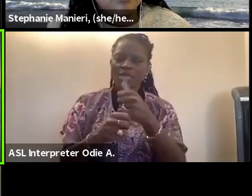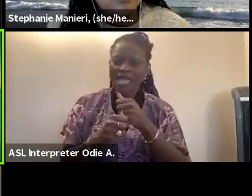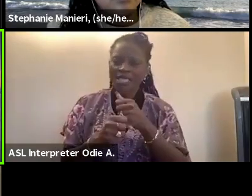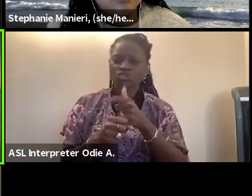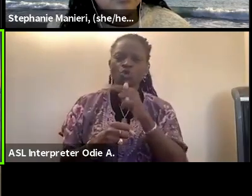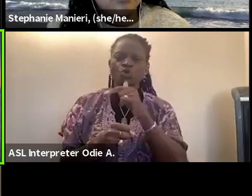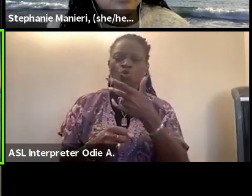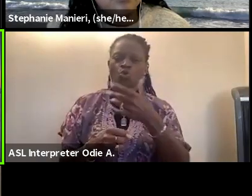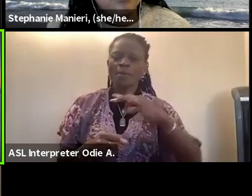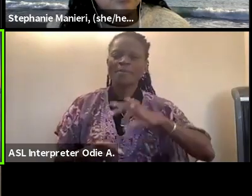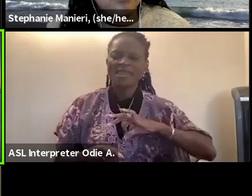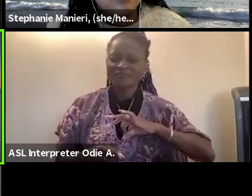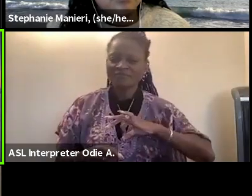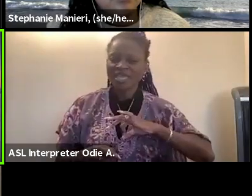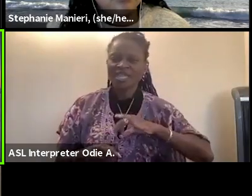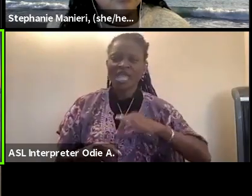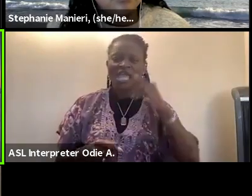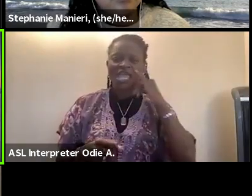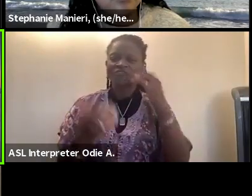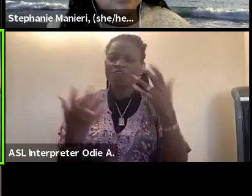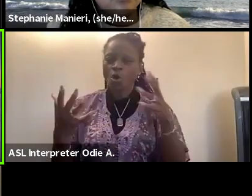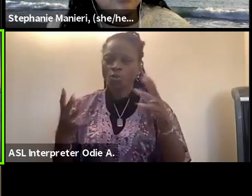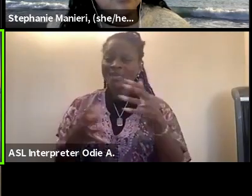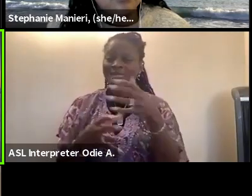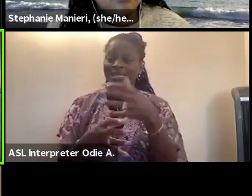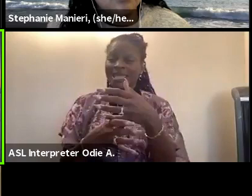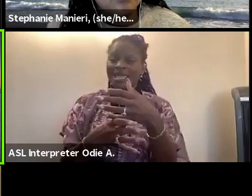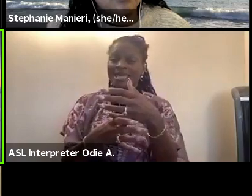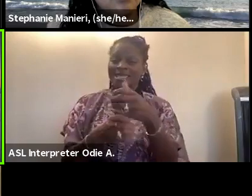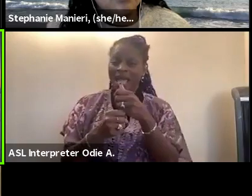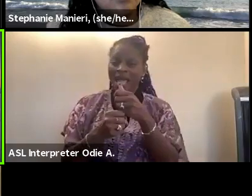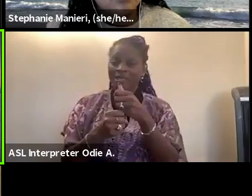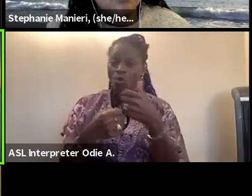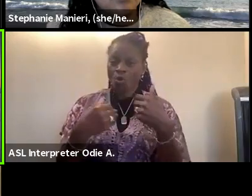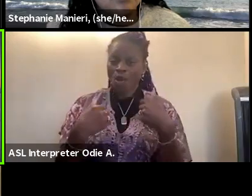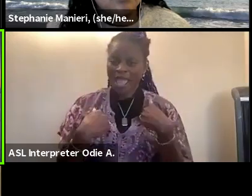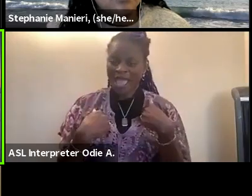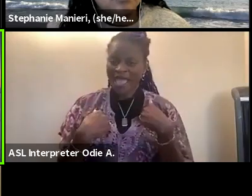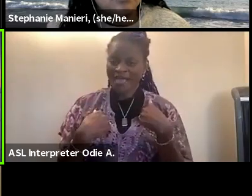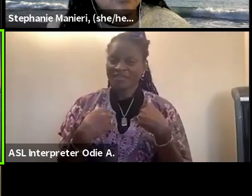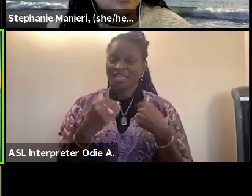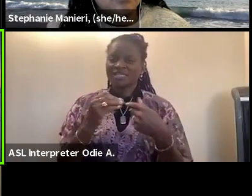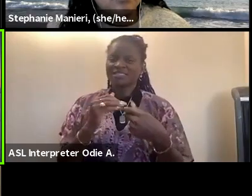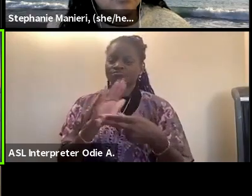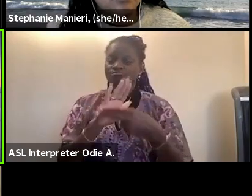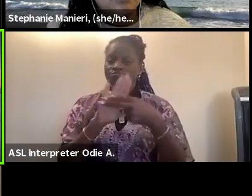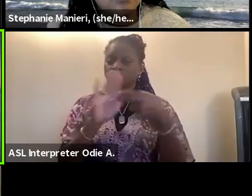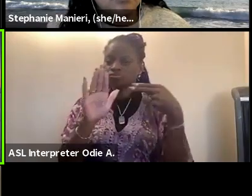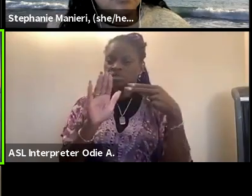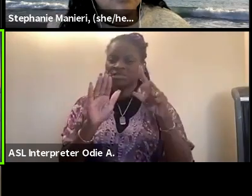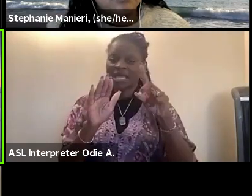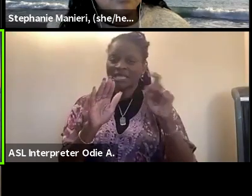And it's people who are already infected and diagnosed with probate, not preventive in any way.